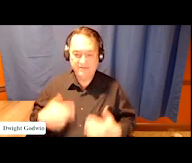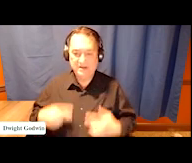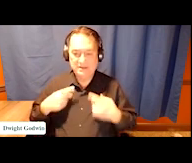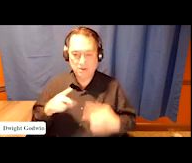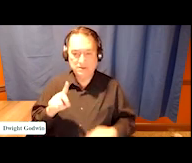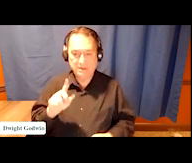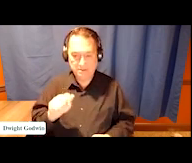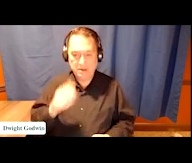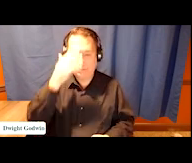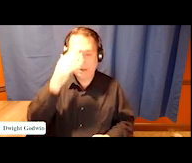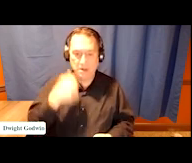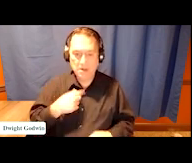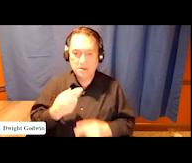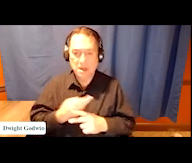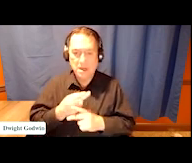because I wear leg braces as well.